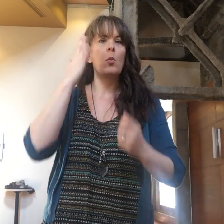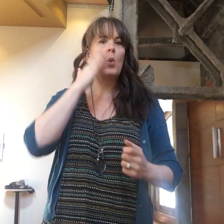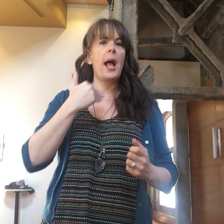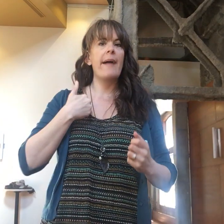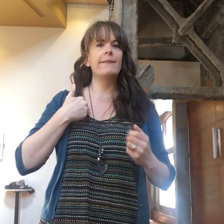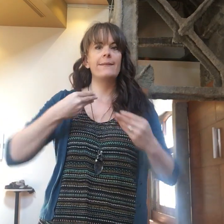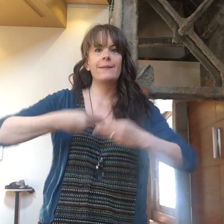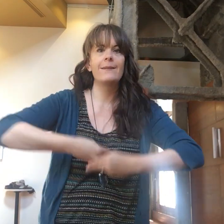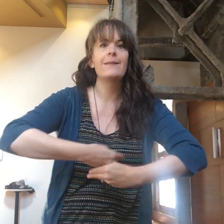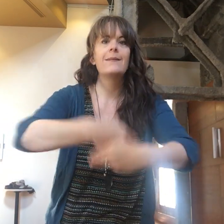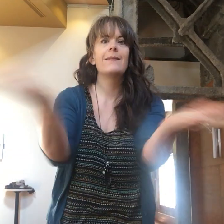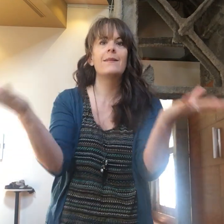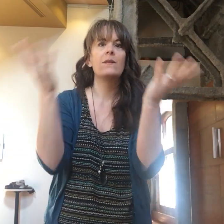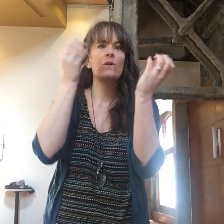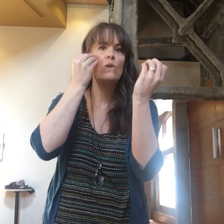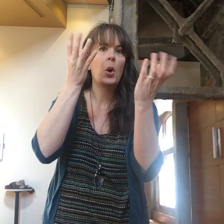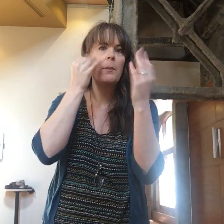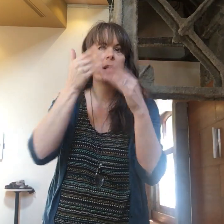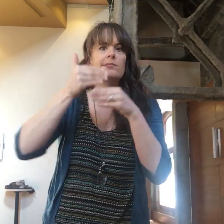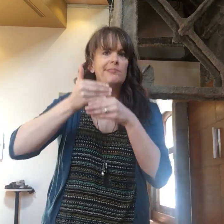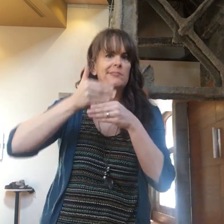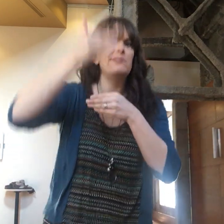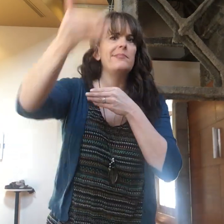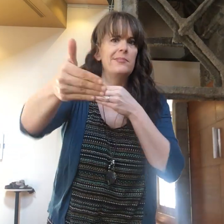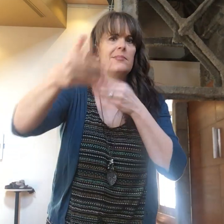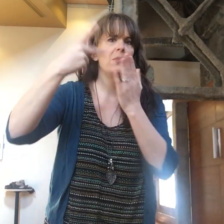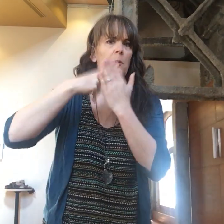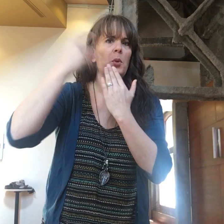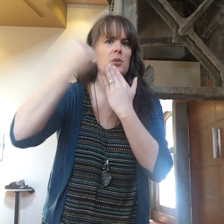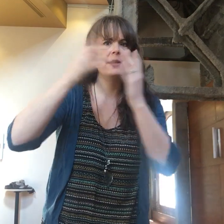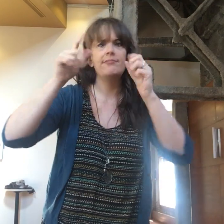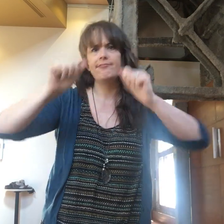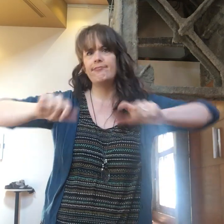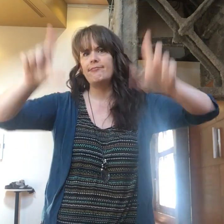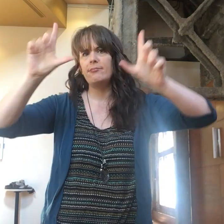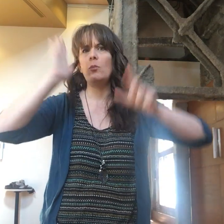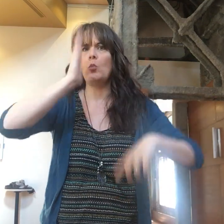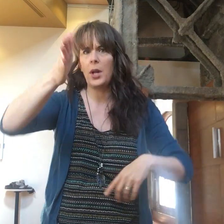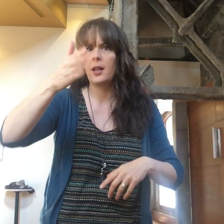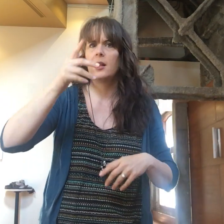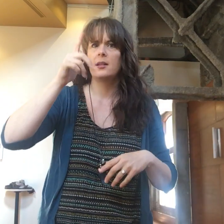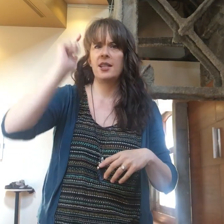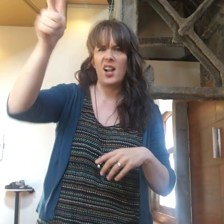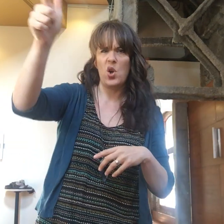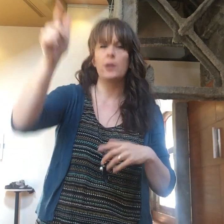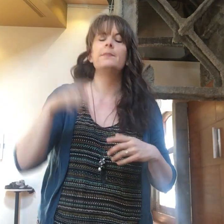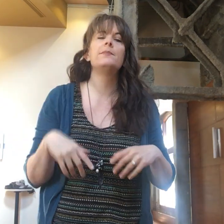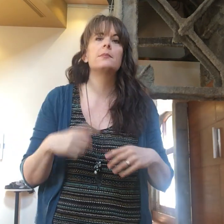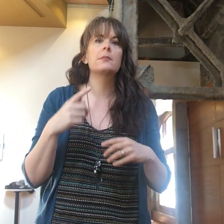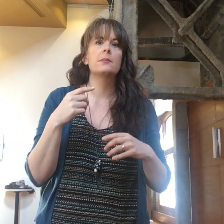We will give out more information on next announcements later.